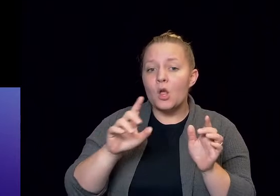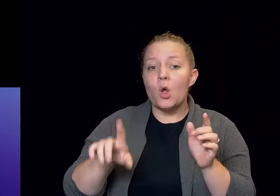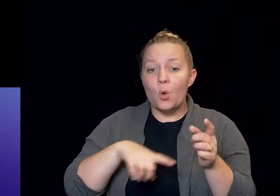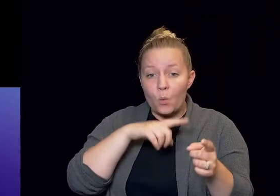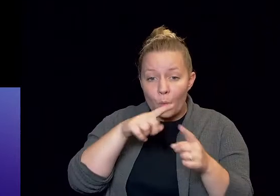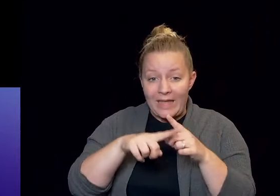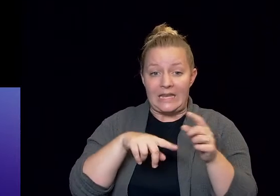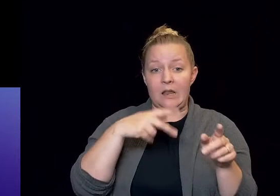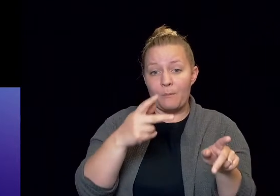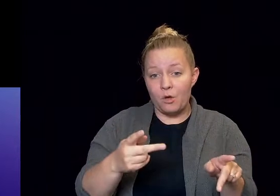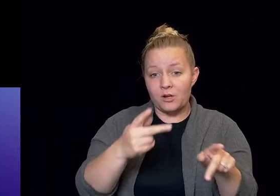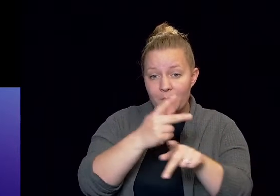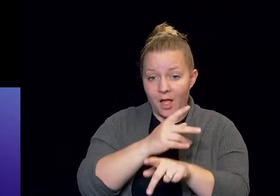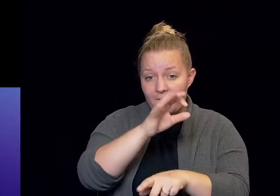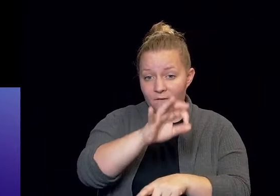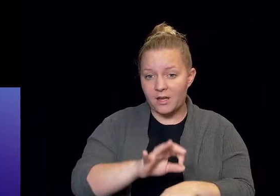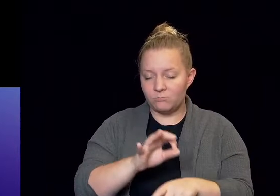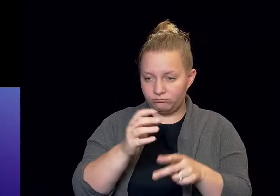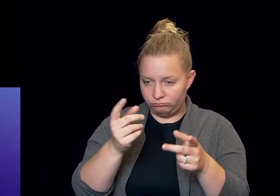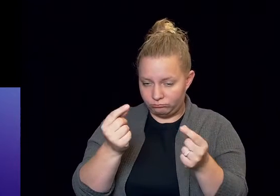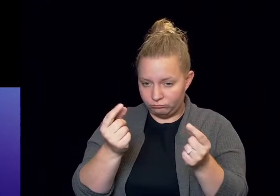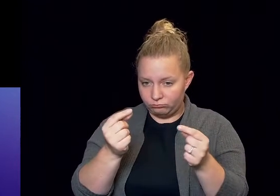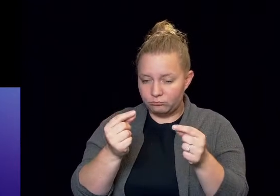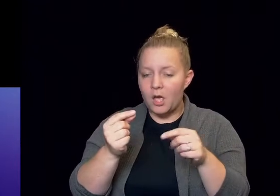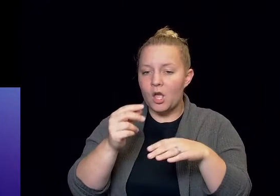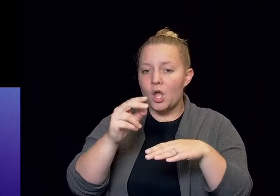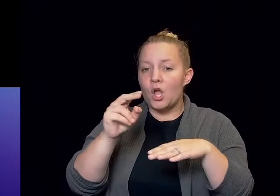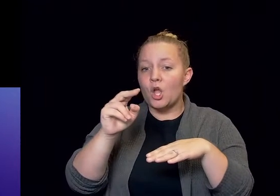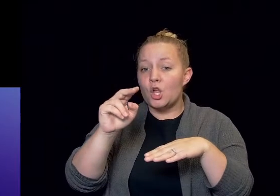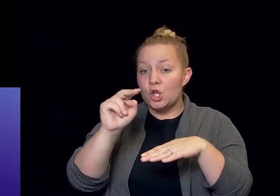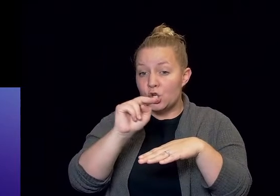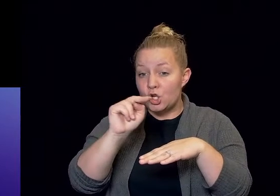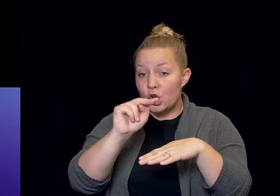going to do is multiply the numerators and then also multiply the denominators. But, the last step